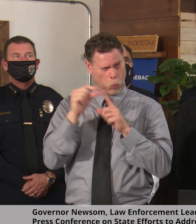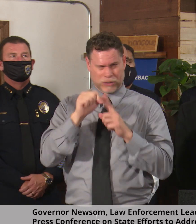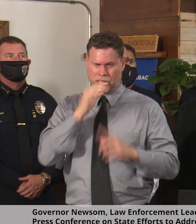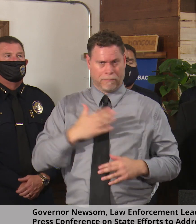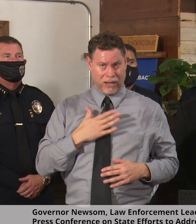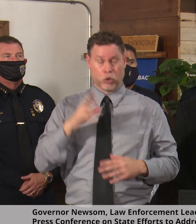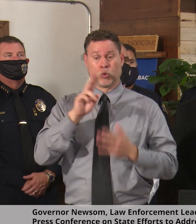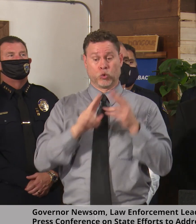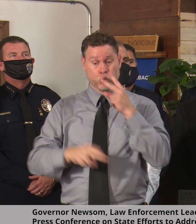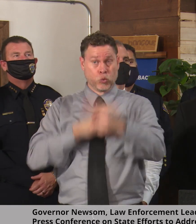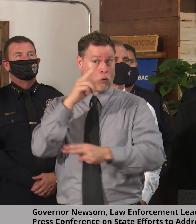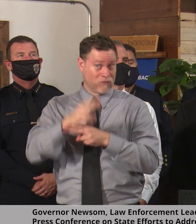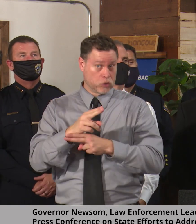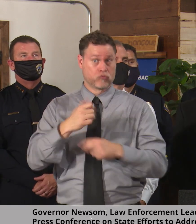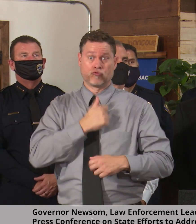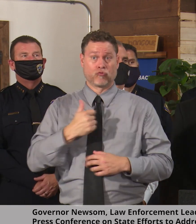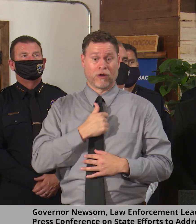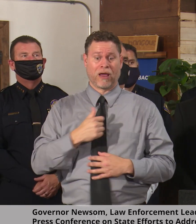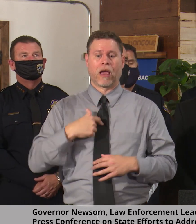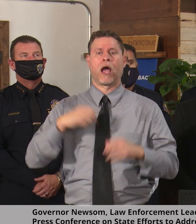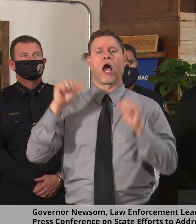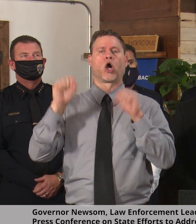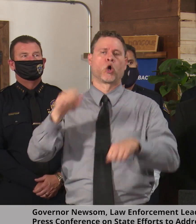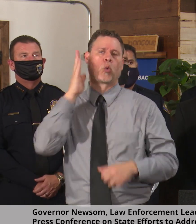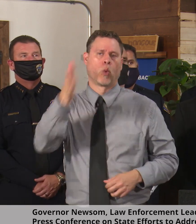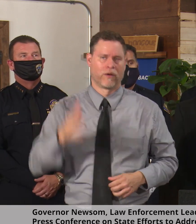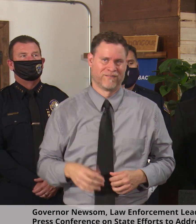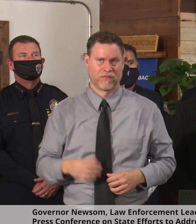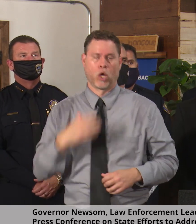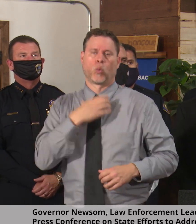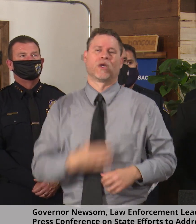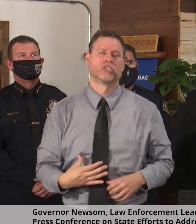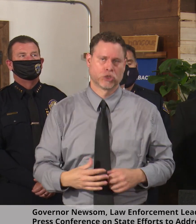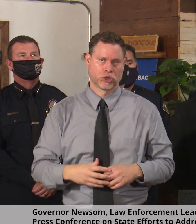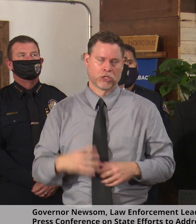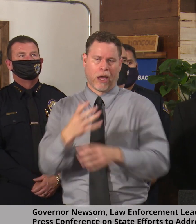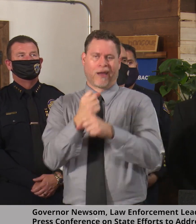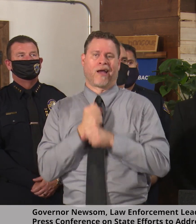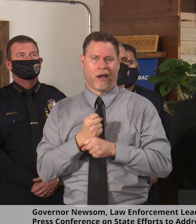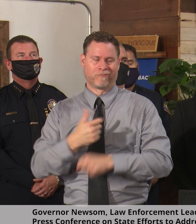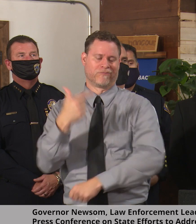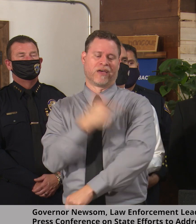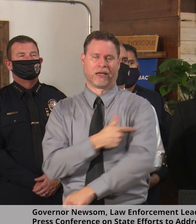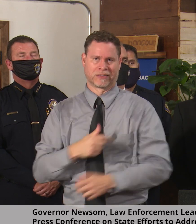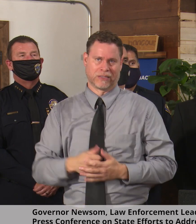The universal regret is coulda woulda wish I had gotten vaccinated and so that's the